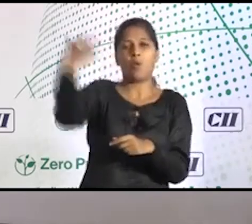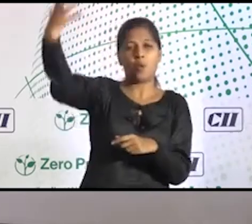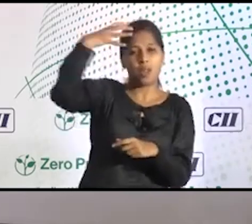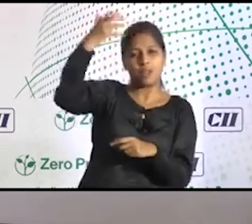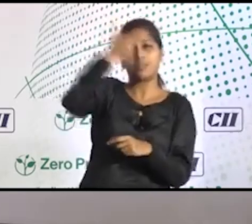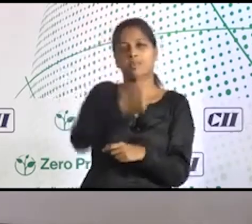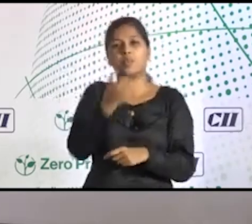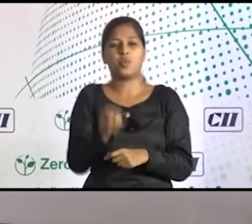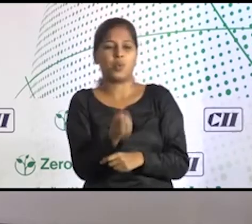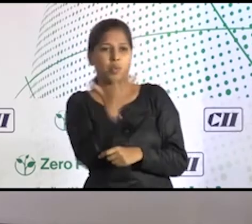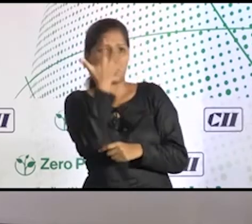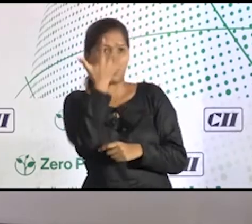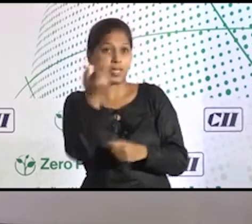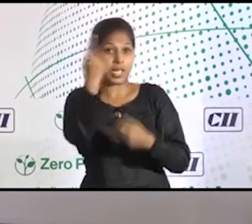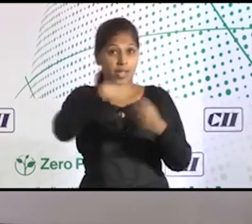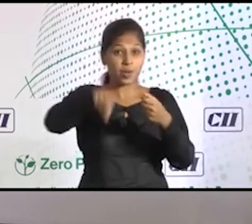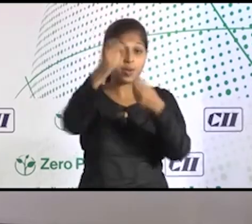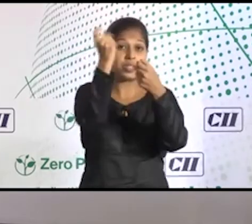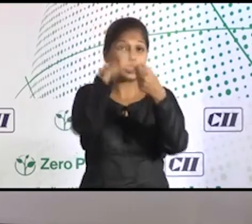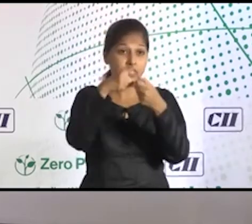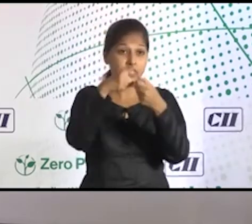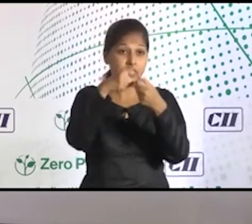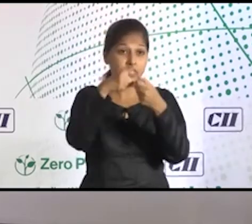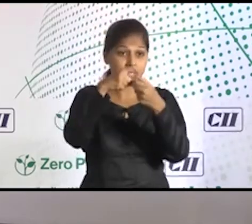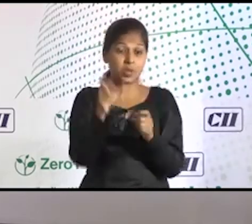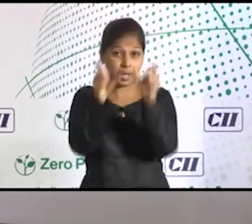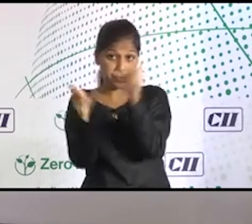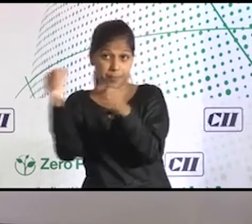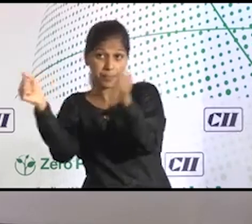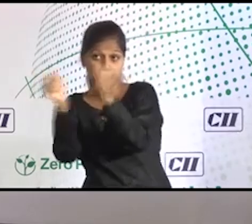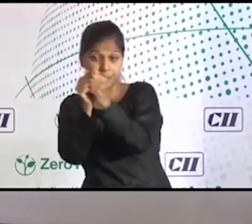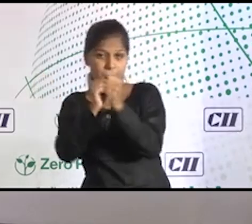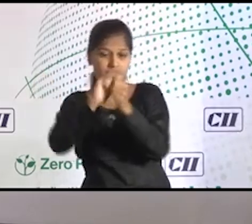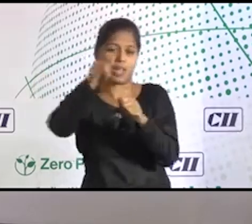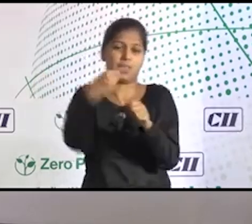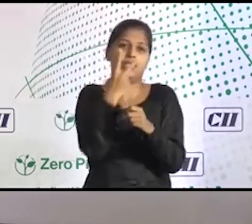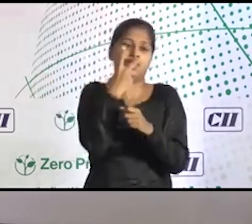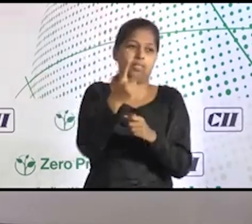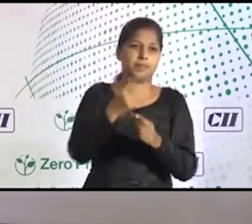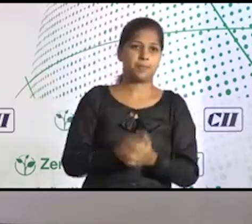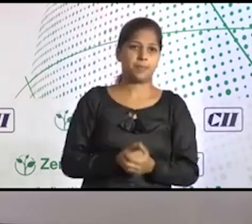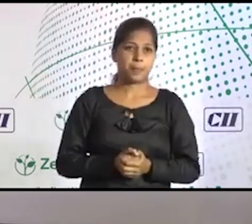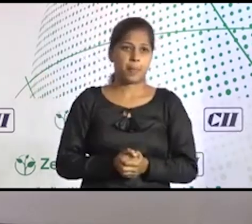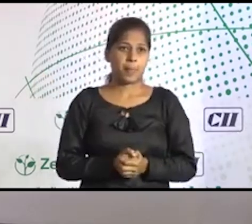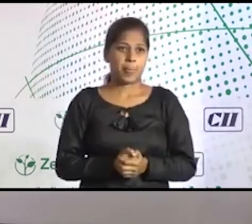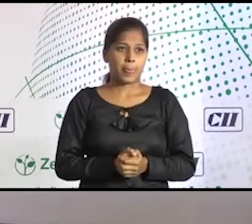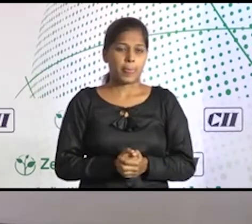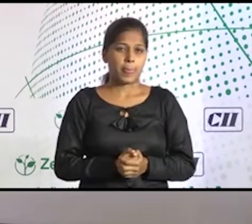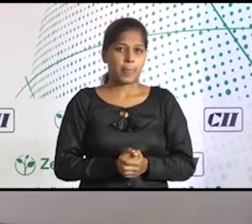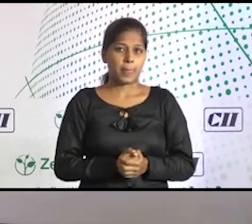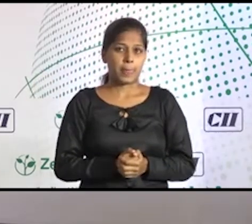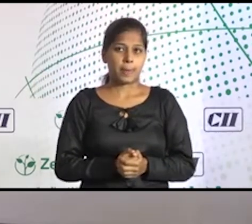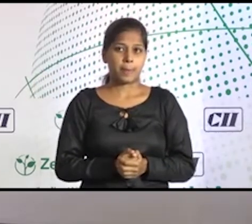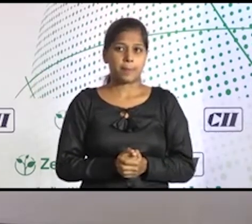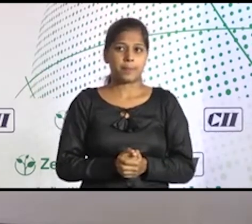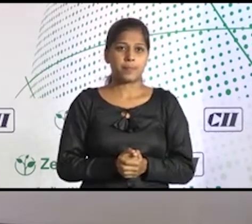And we hope that you will join us in person the next time around. What we've done is we are going to show you a little slide